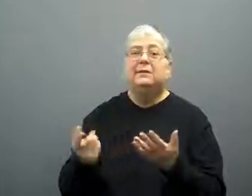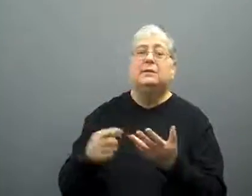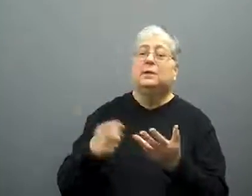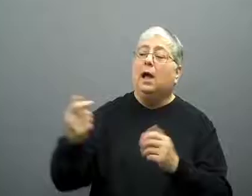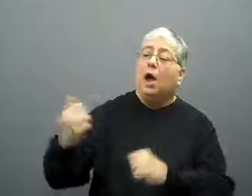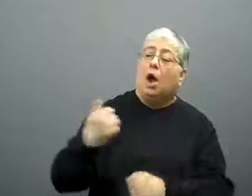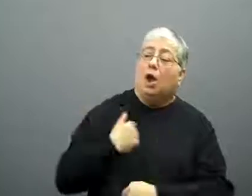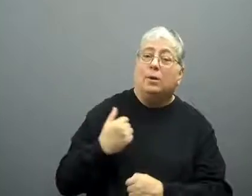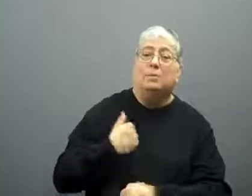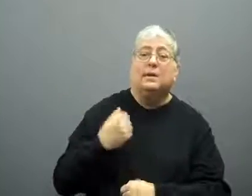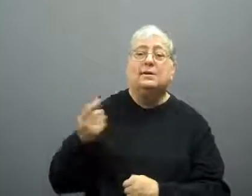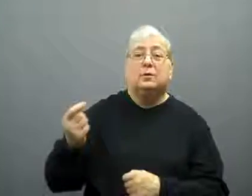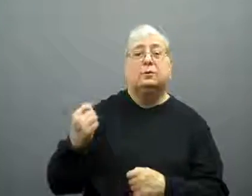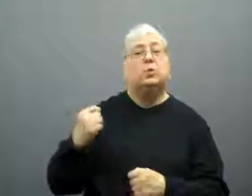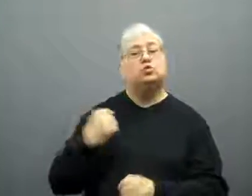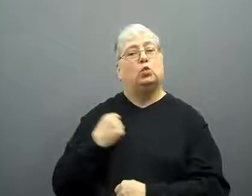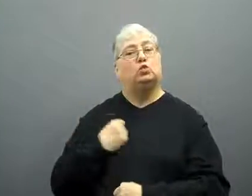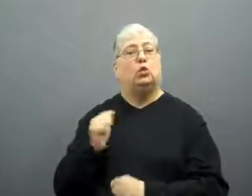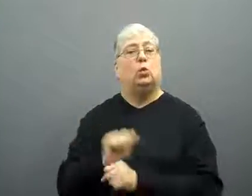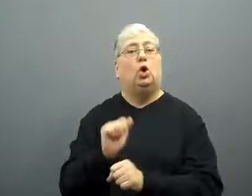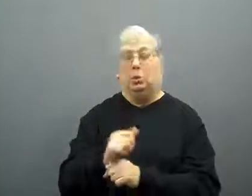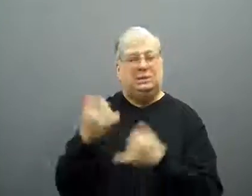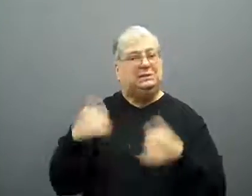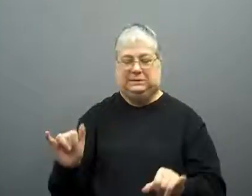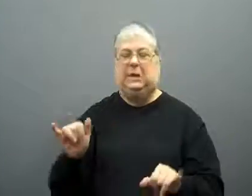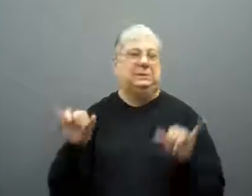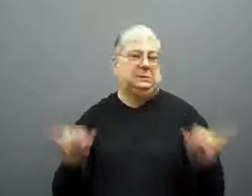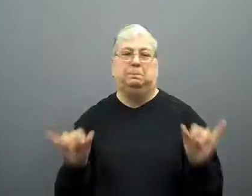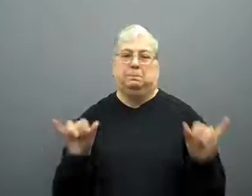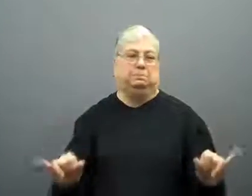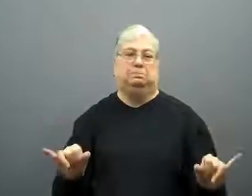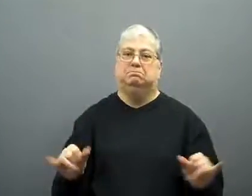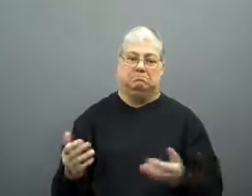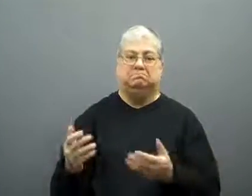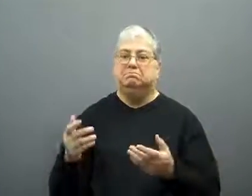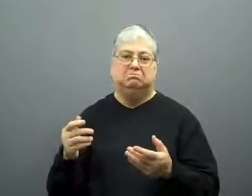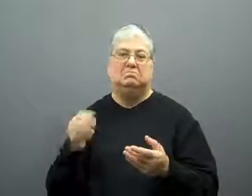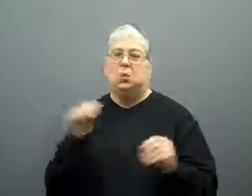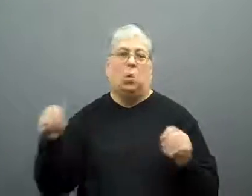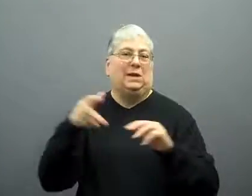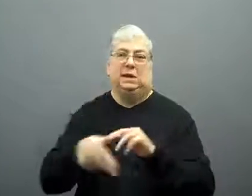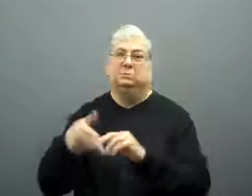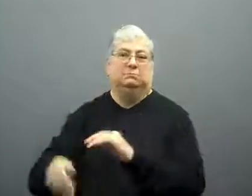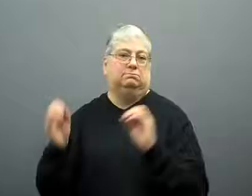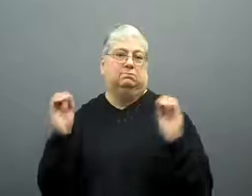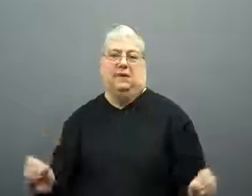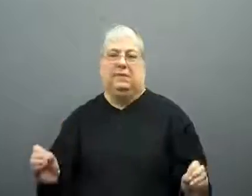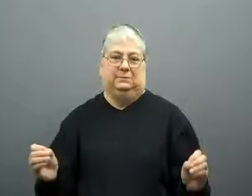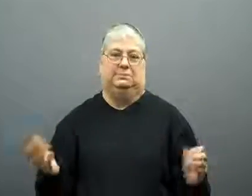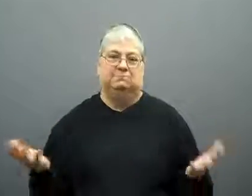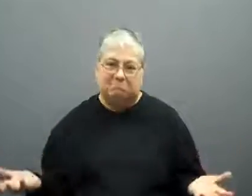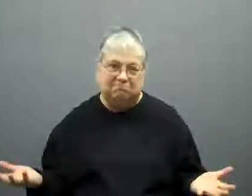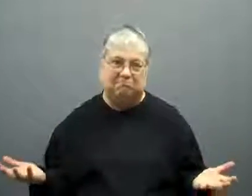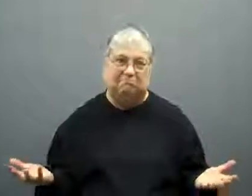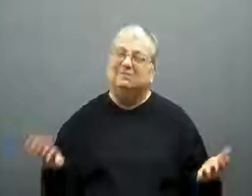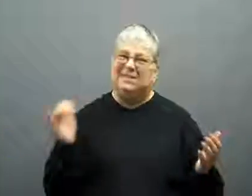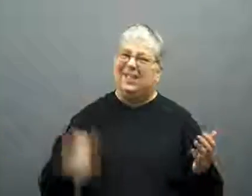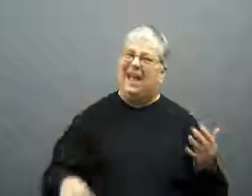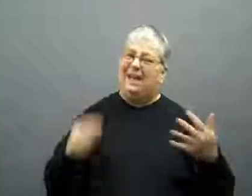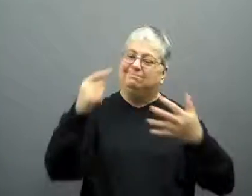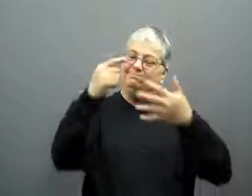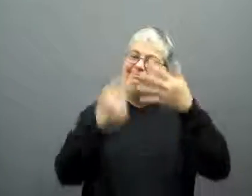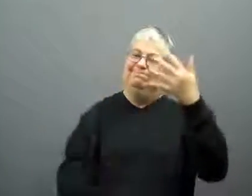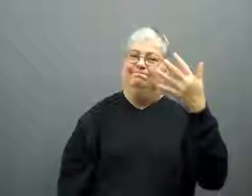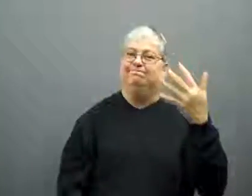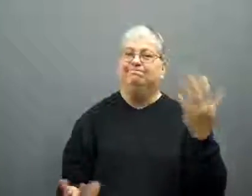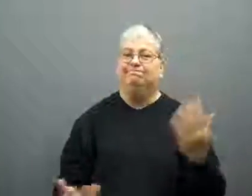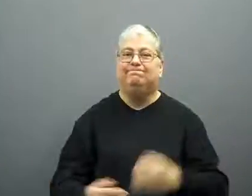Soldiers will continue to be paid.